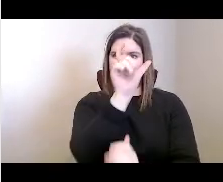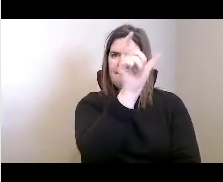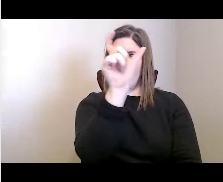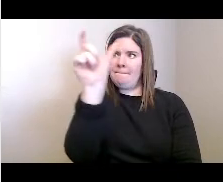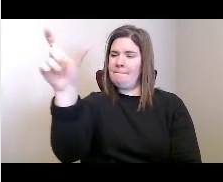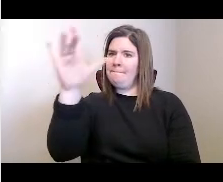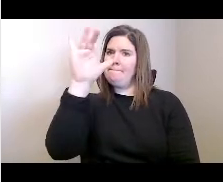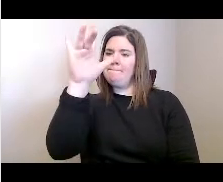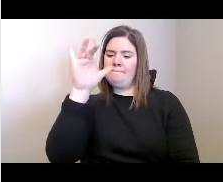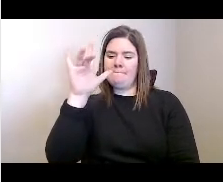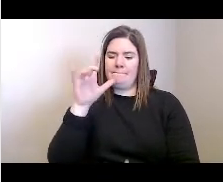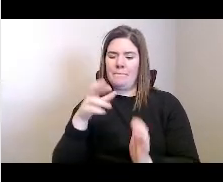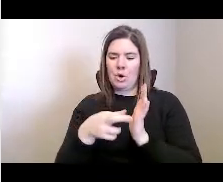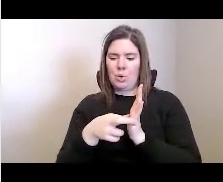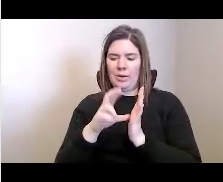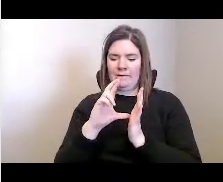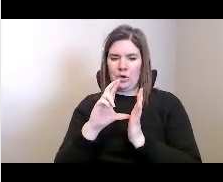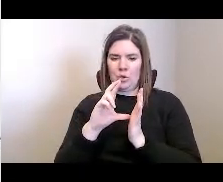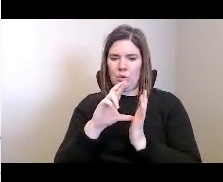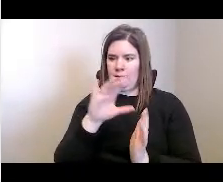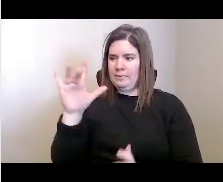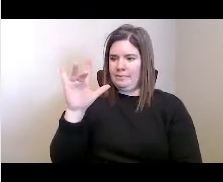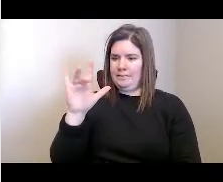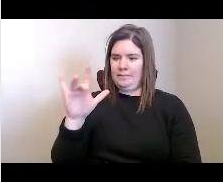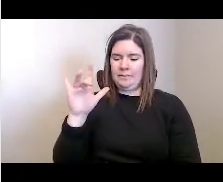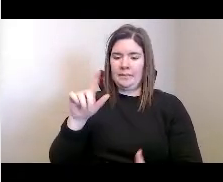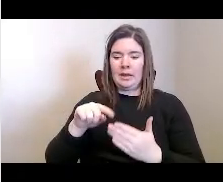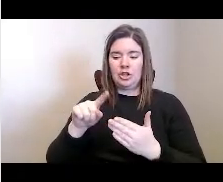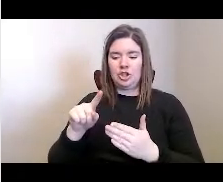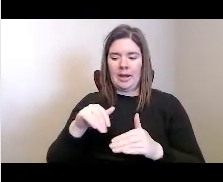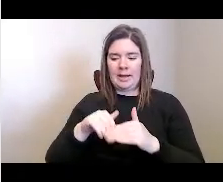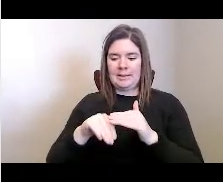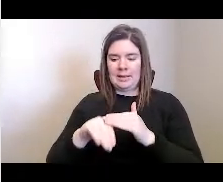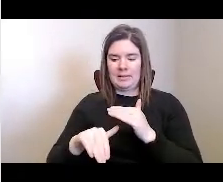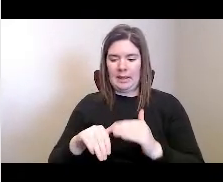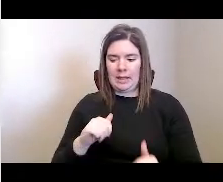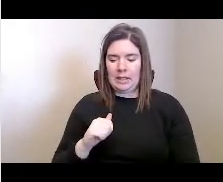I'm going to check accessibility in the accessibility section of the ribbon bar.